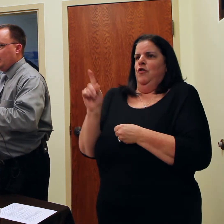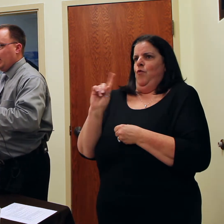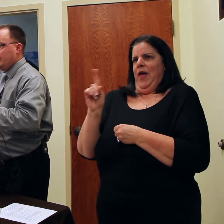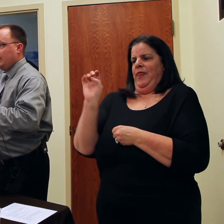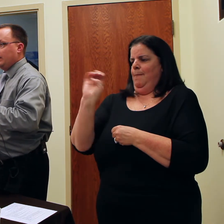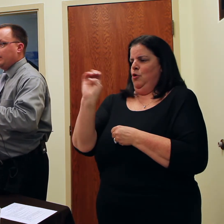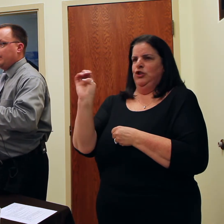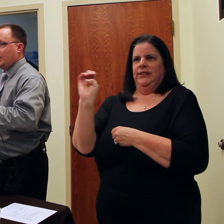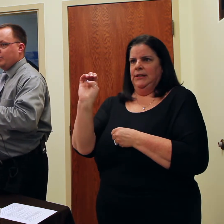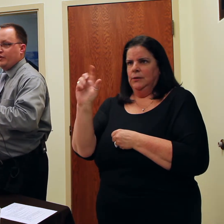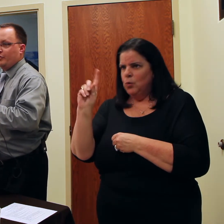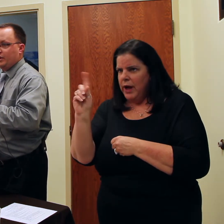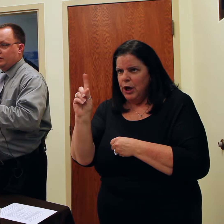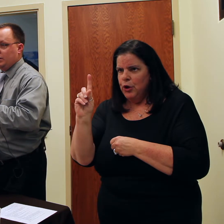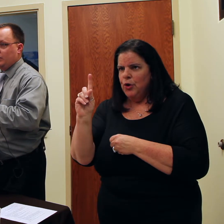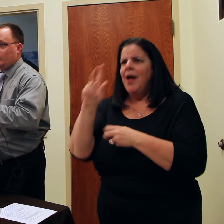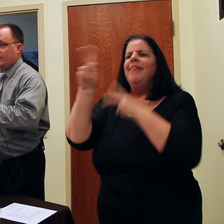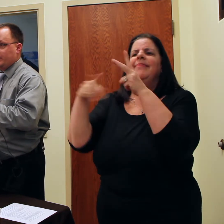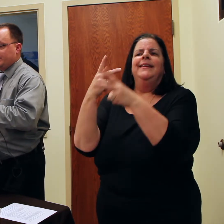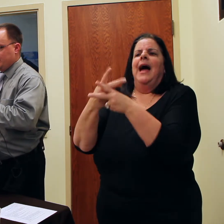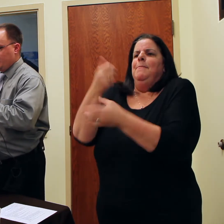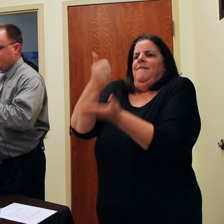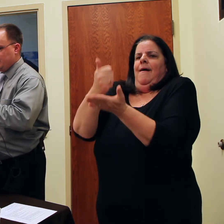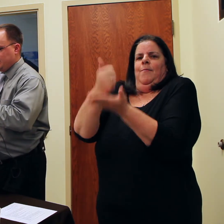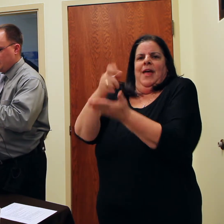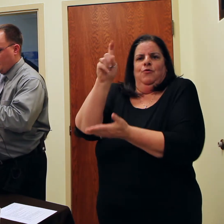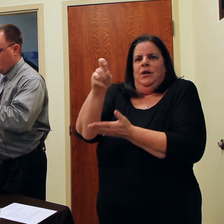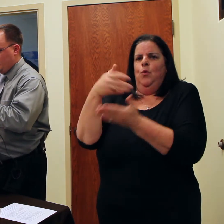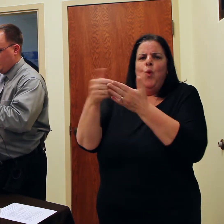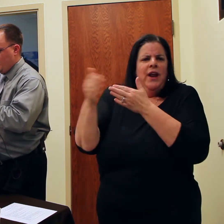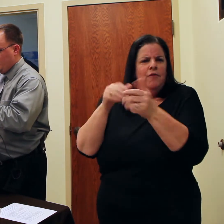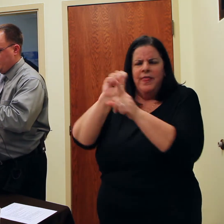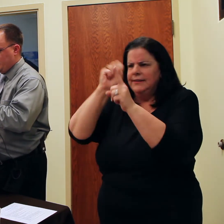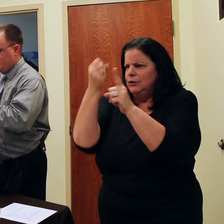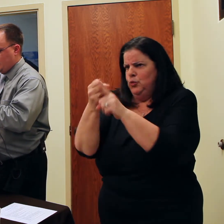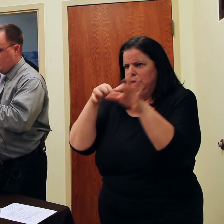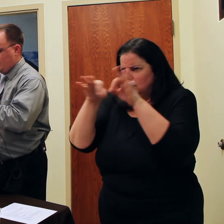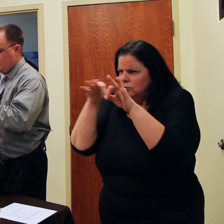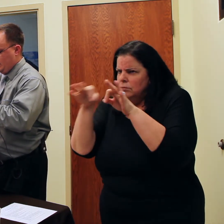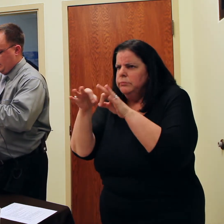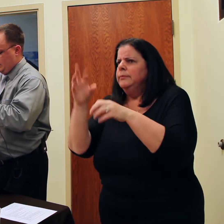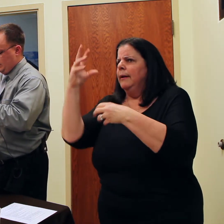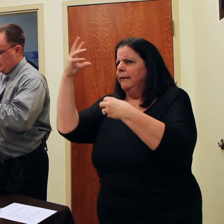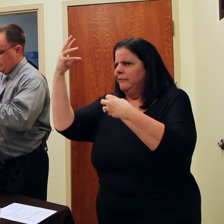and then the type of help that you need or whatever the situation is. I'm gonna do a test call.